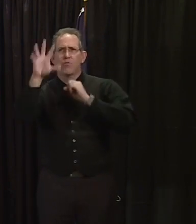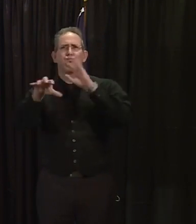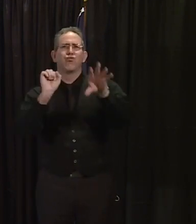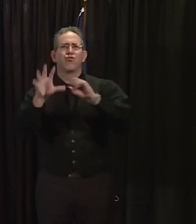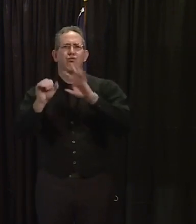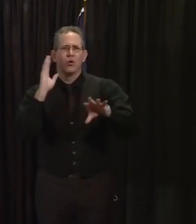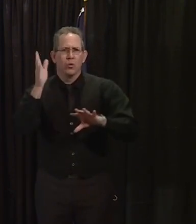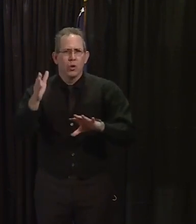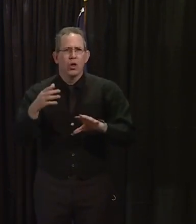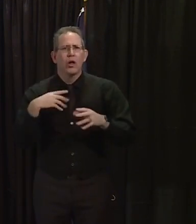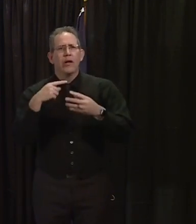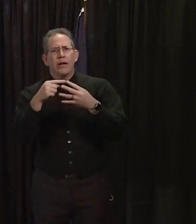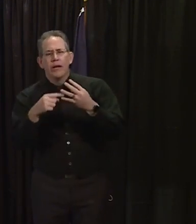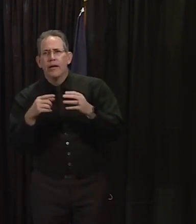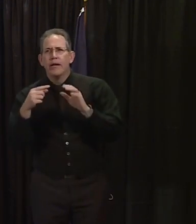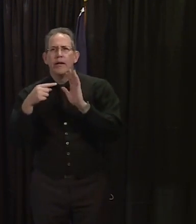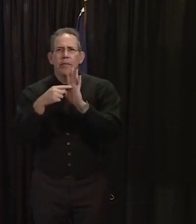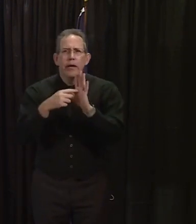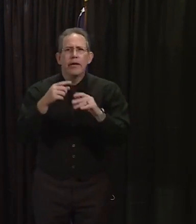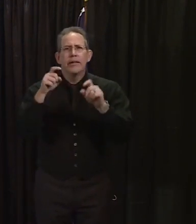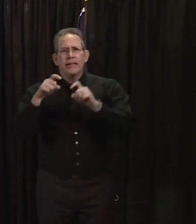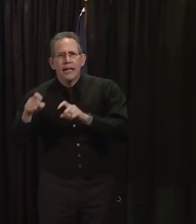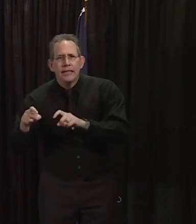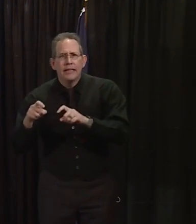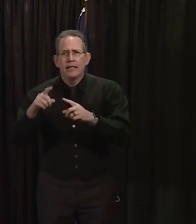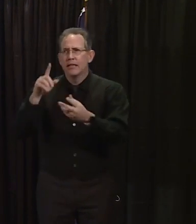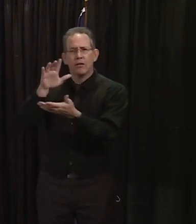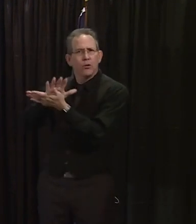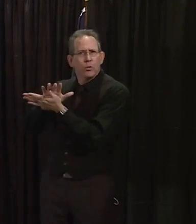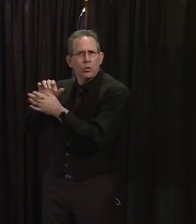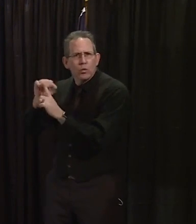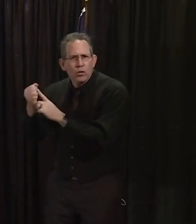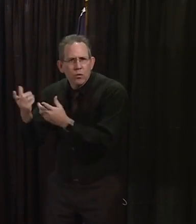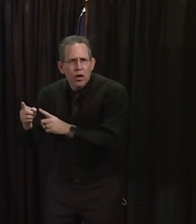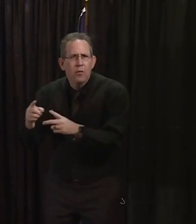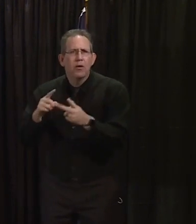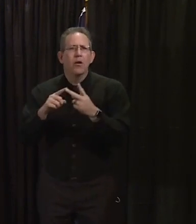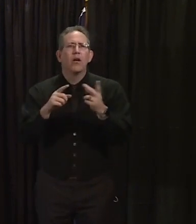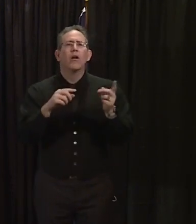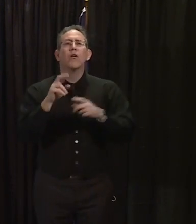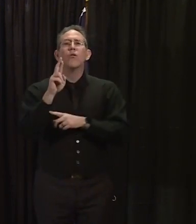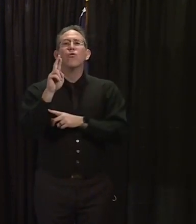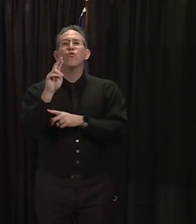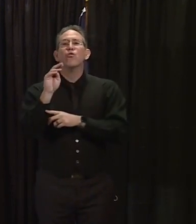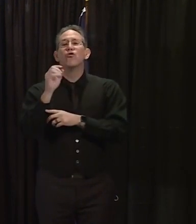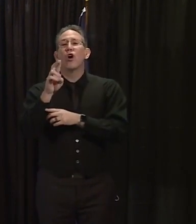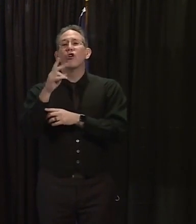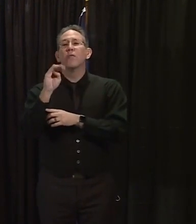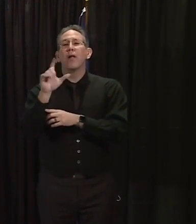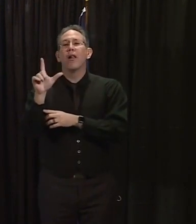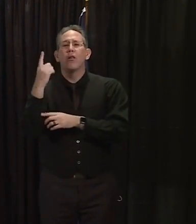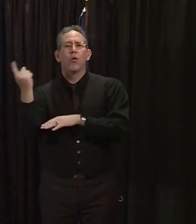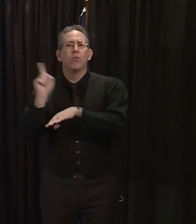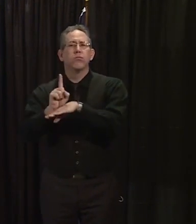Were also going to hear from dr Rebecca Bell, the president of the Vermont chapter of the american Academy of Pediatrics.